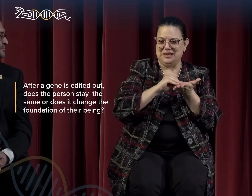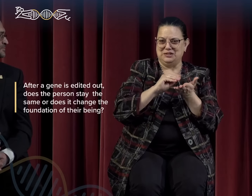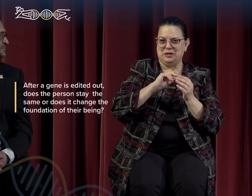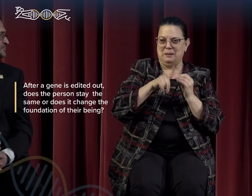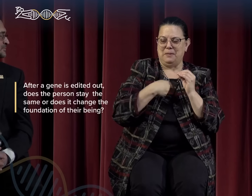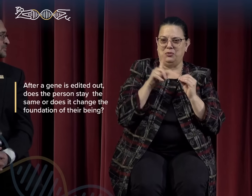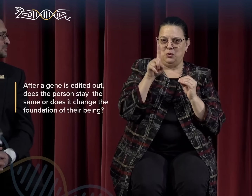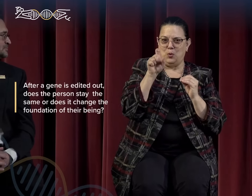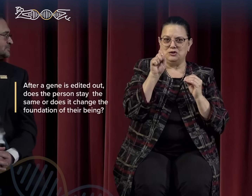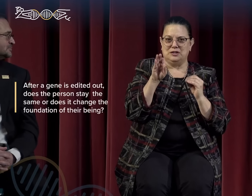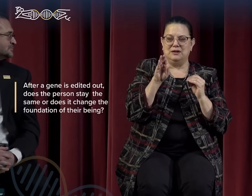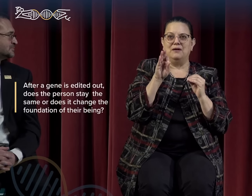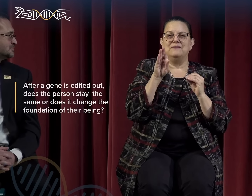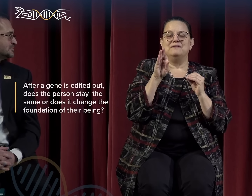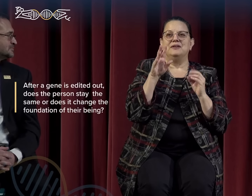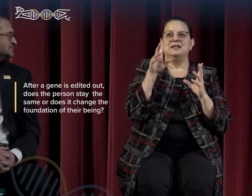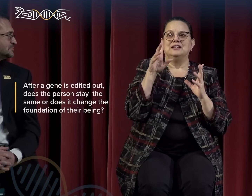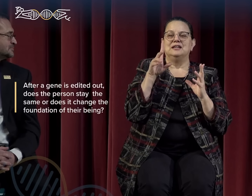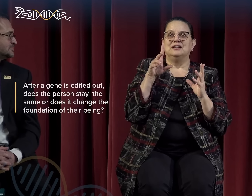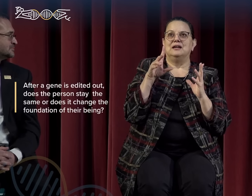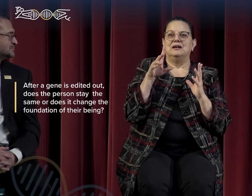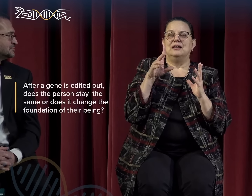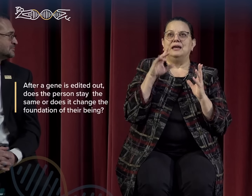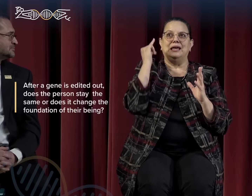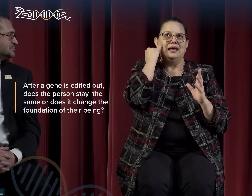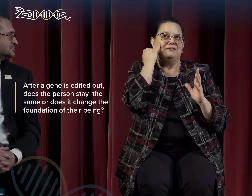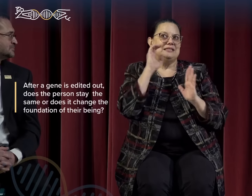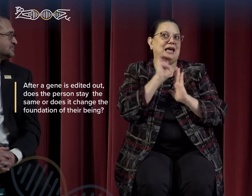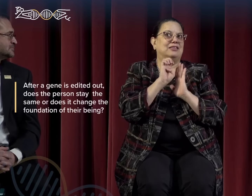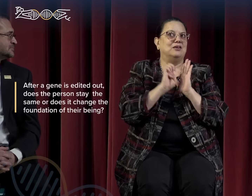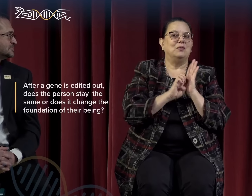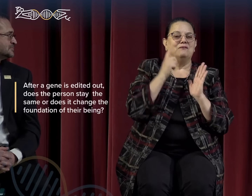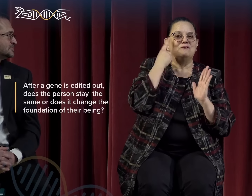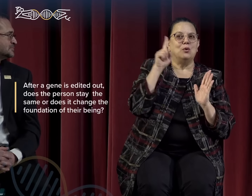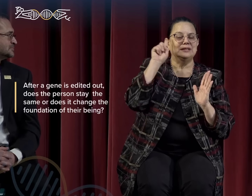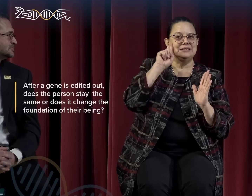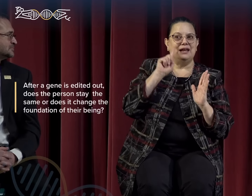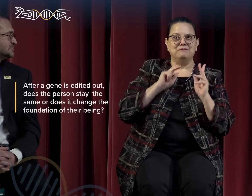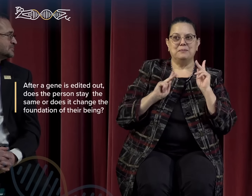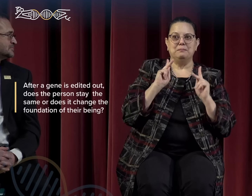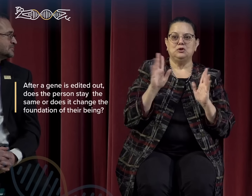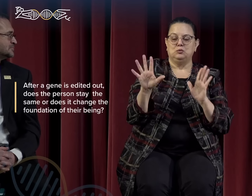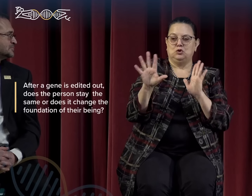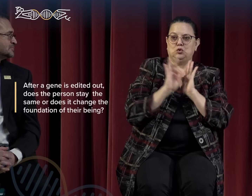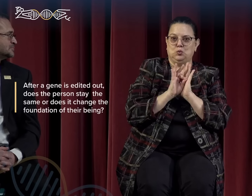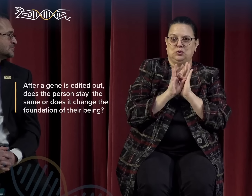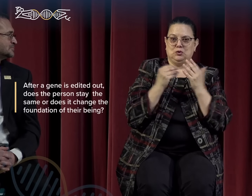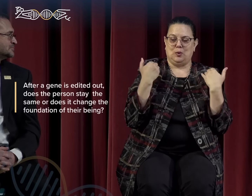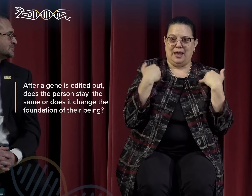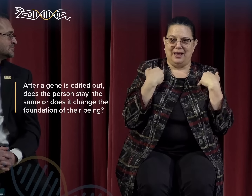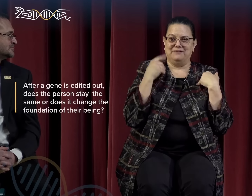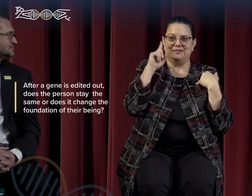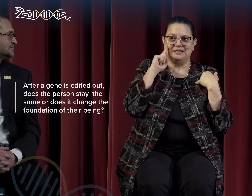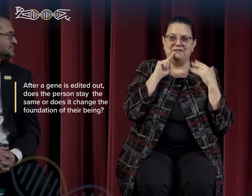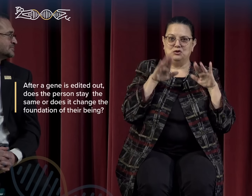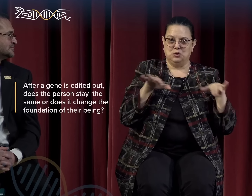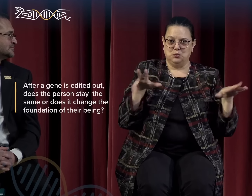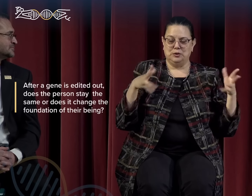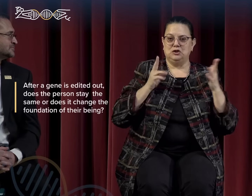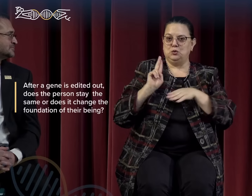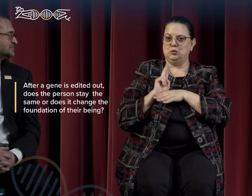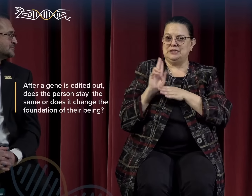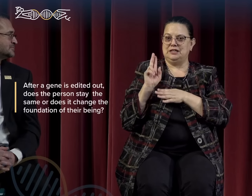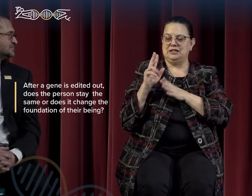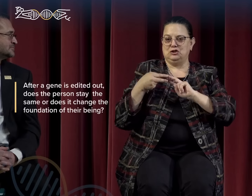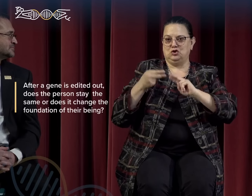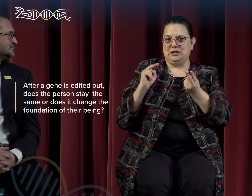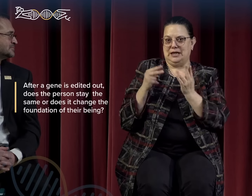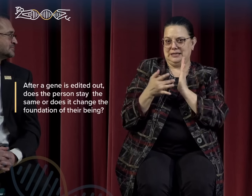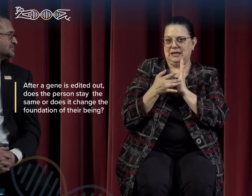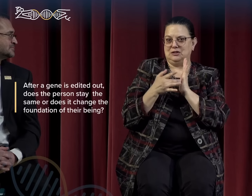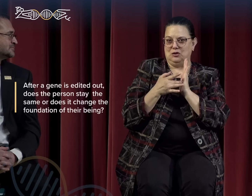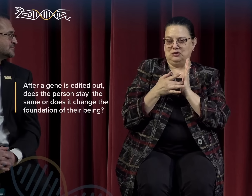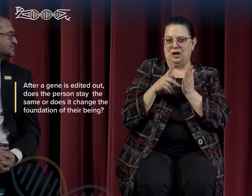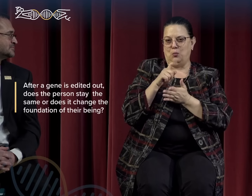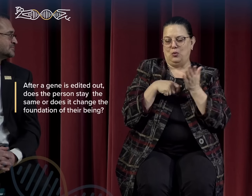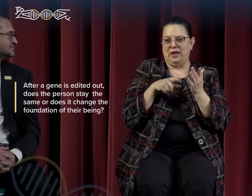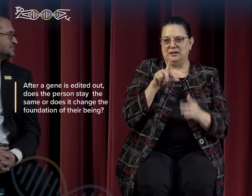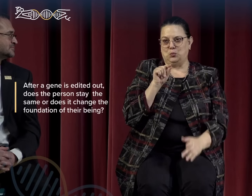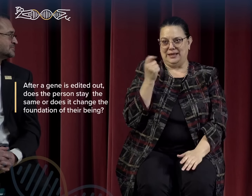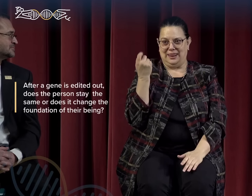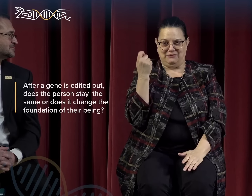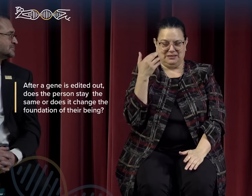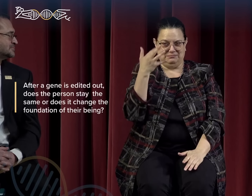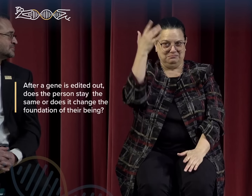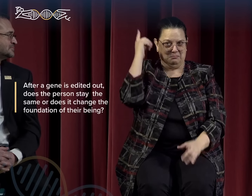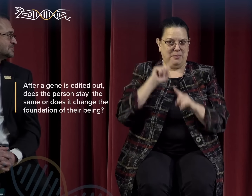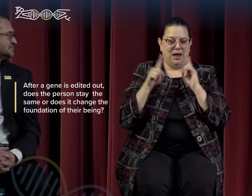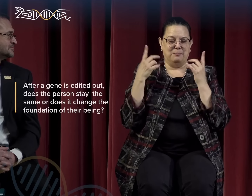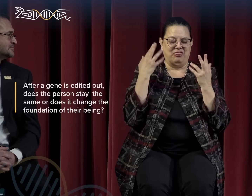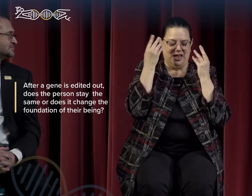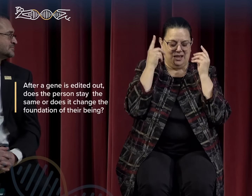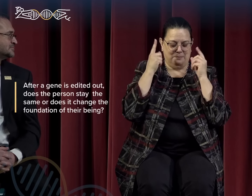My Ph.D. dissertation was about the question of if it was ethical for Deaf people to choose to have Deaf children using gene technologies this is back in 2011.